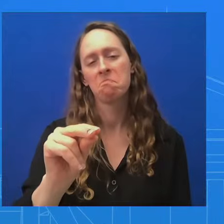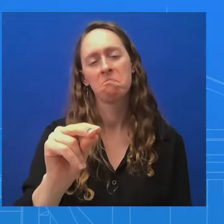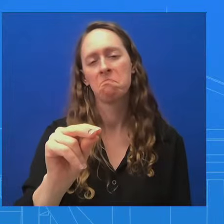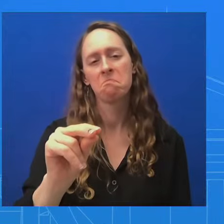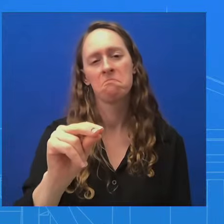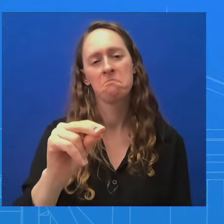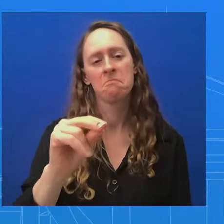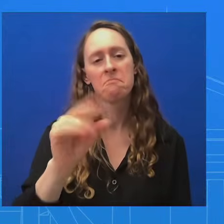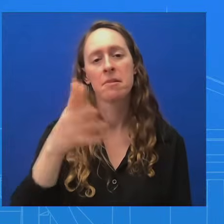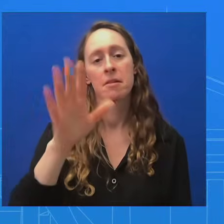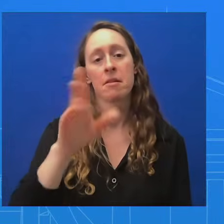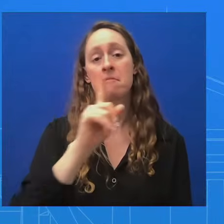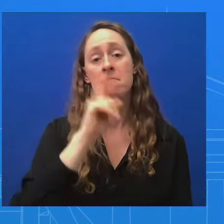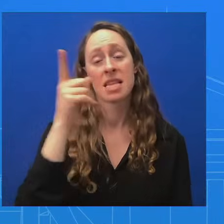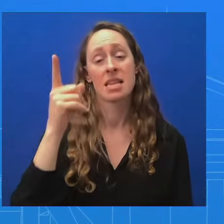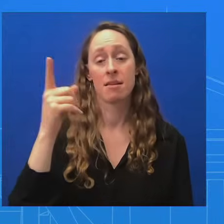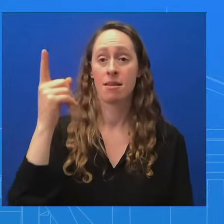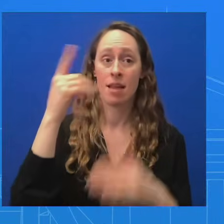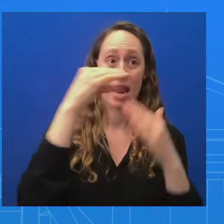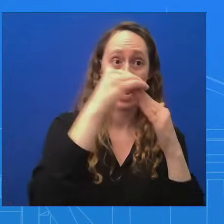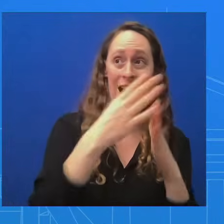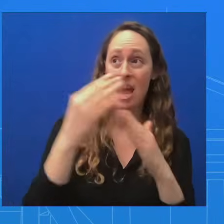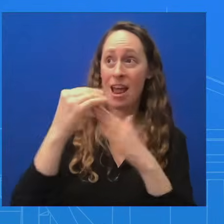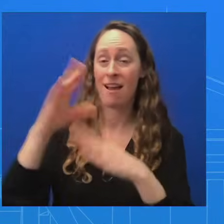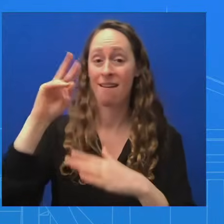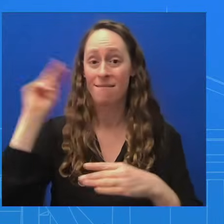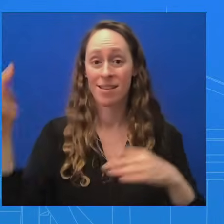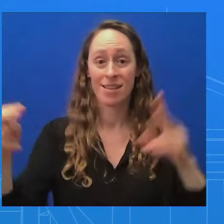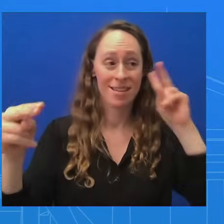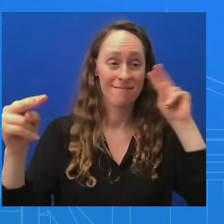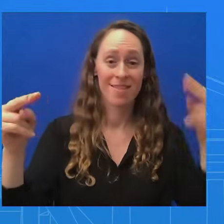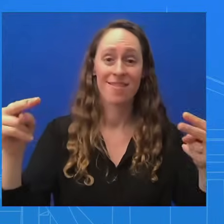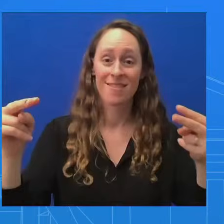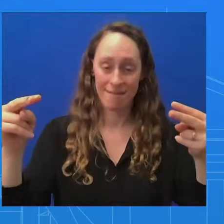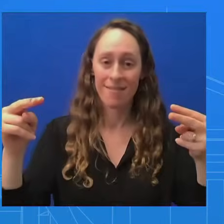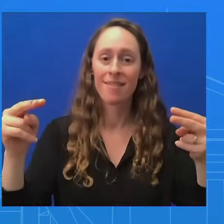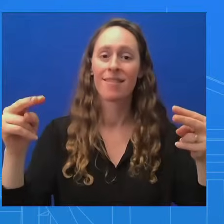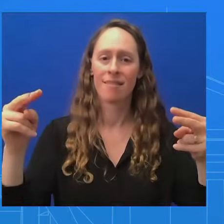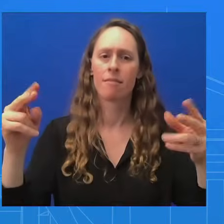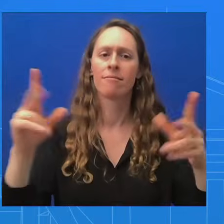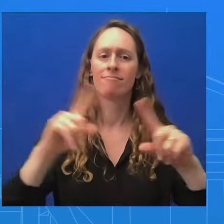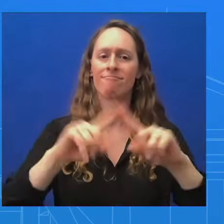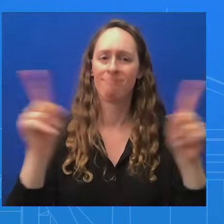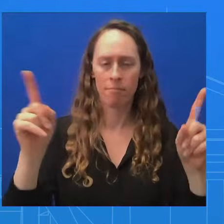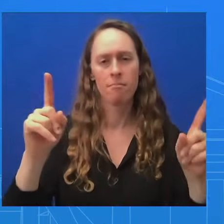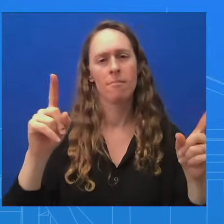It's not going to change President Biden's mind one bit. He still believes in it. They also still both believe in the importance